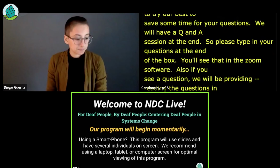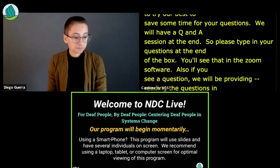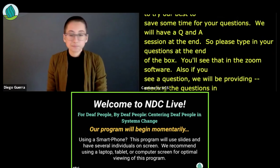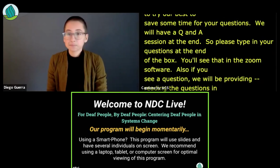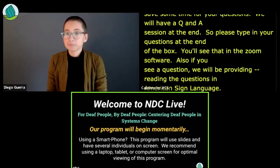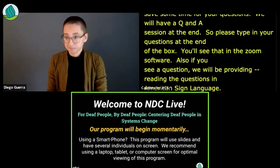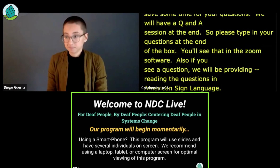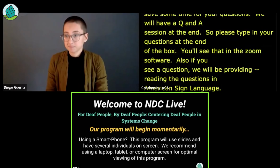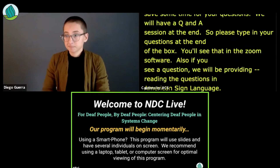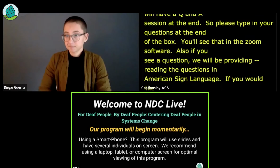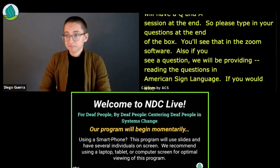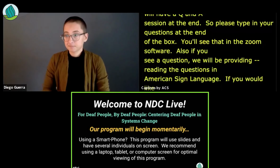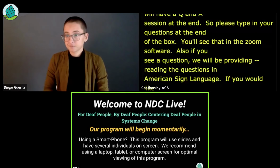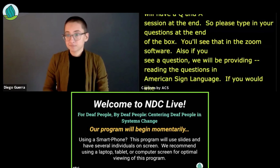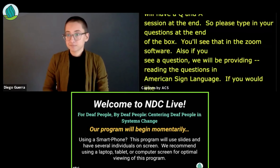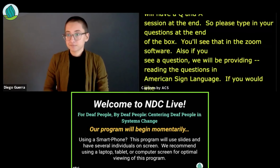Just make sure you indicate that to us.